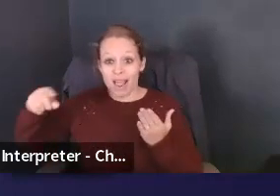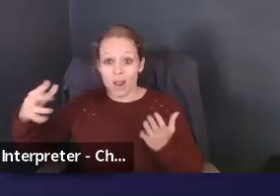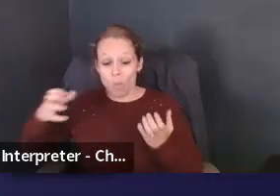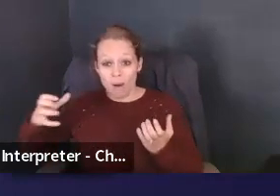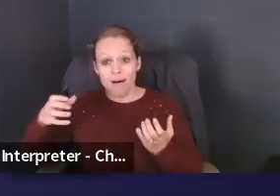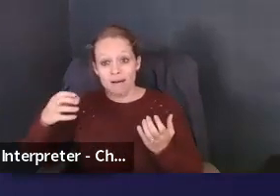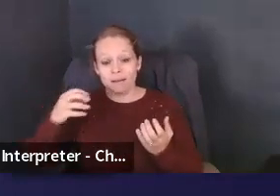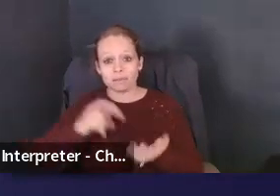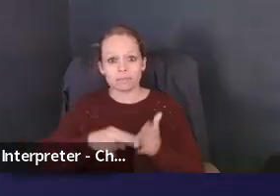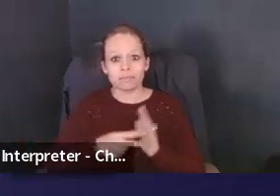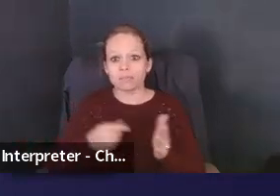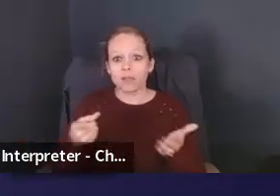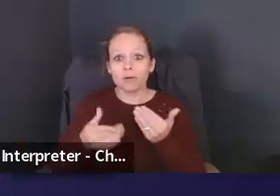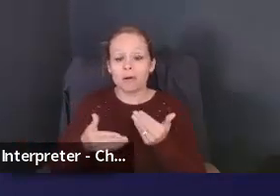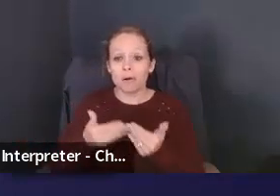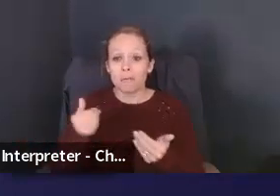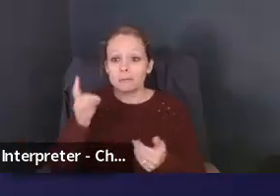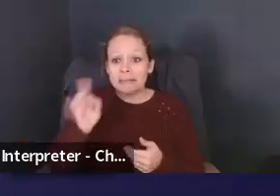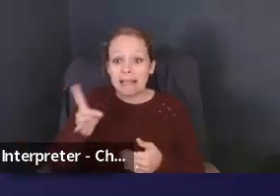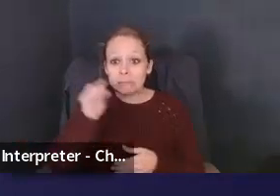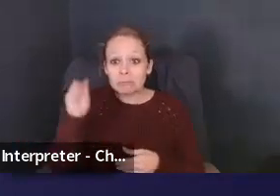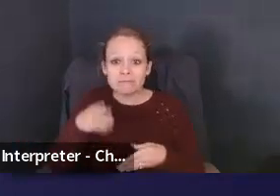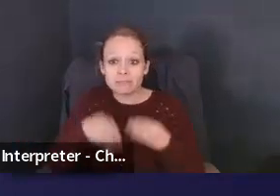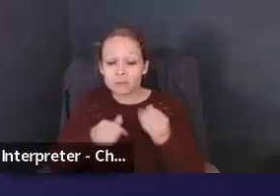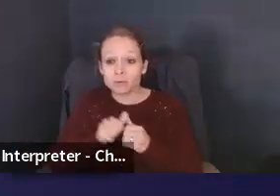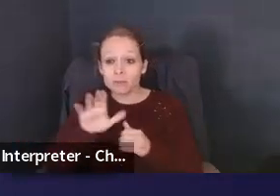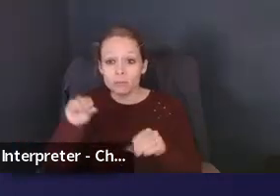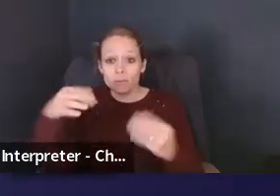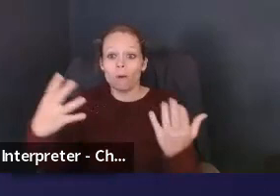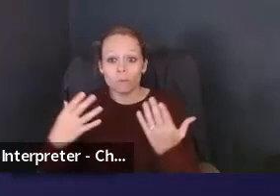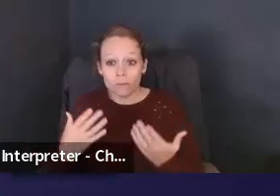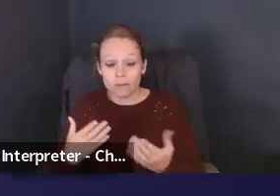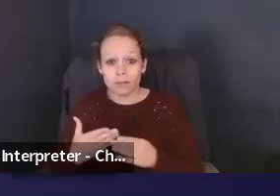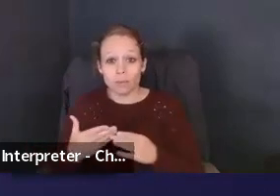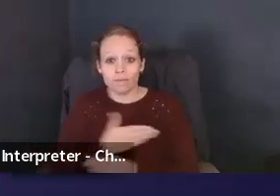way through your grant proposal before you even have to worry about whether you're, you know,